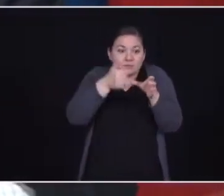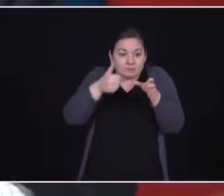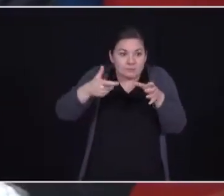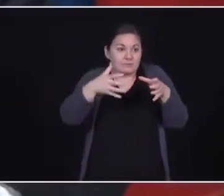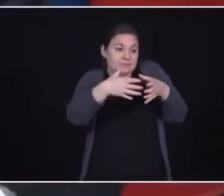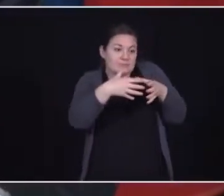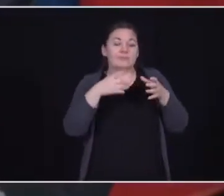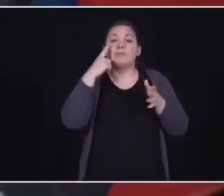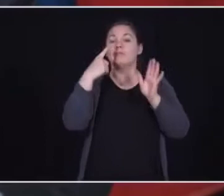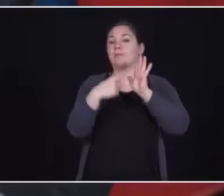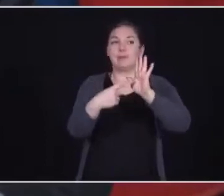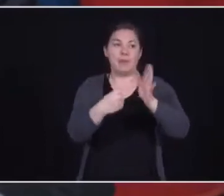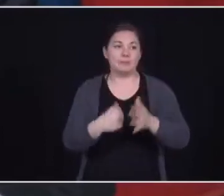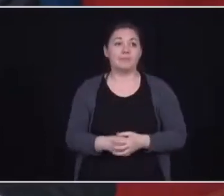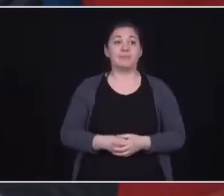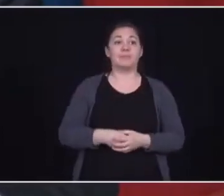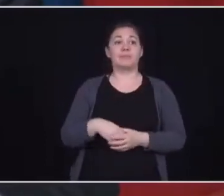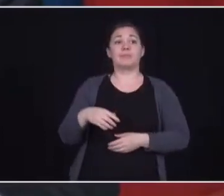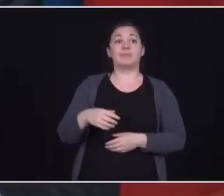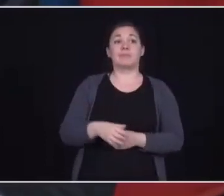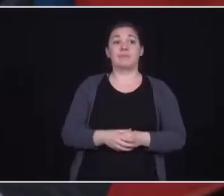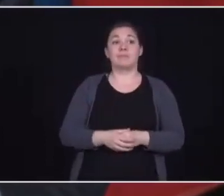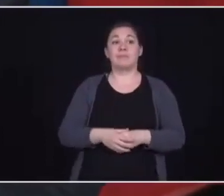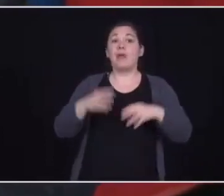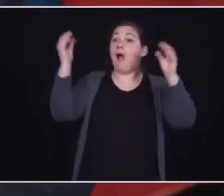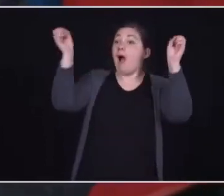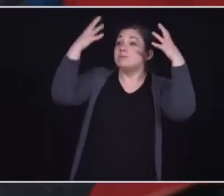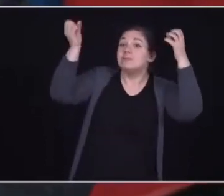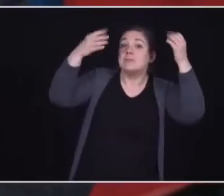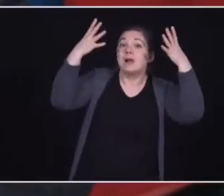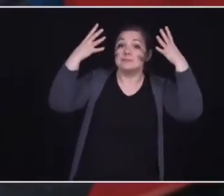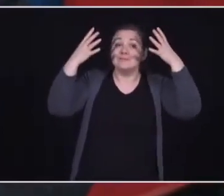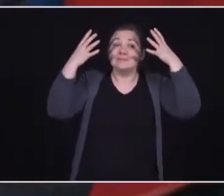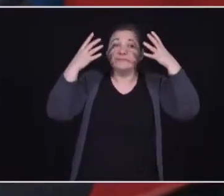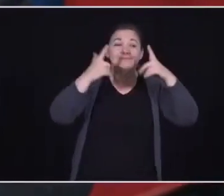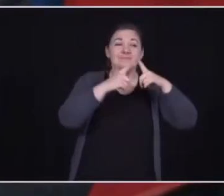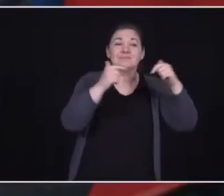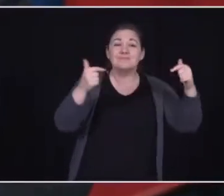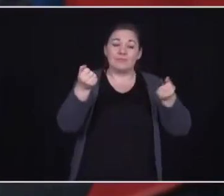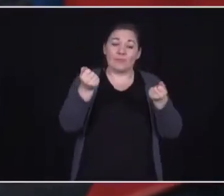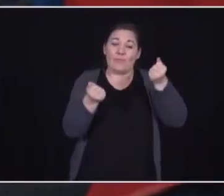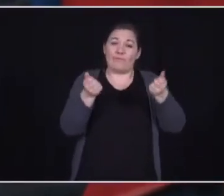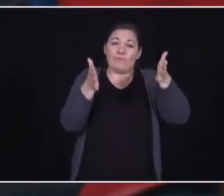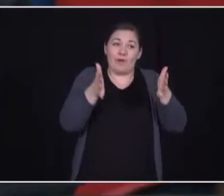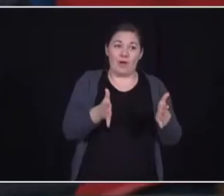of immunization. For example, paramedics, where would they fit into that first phase?